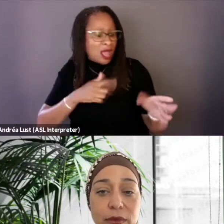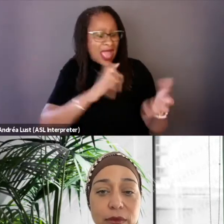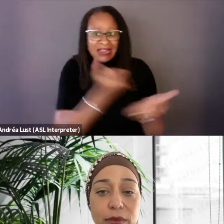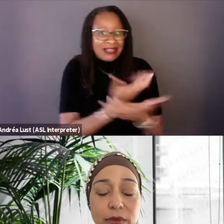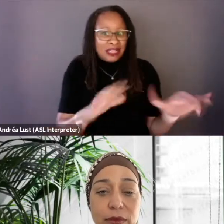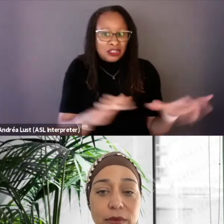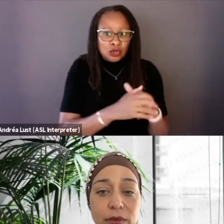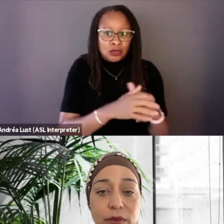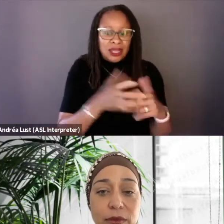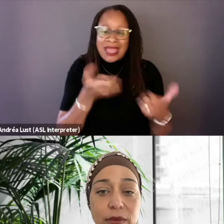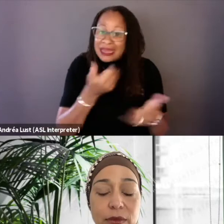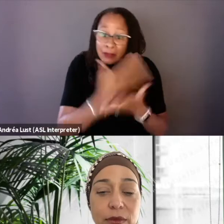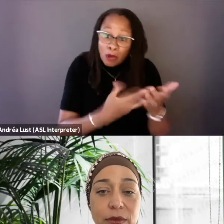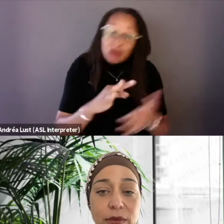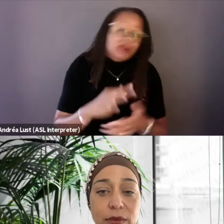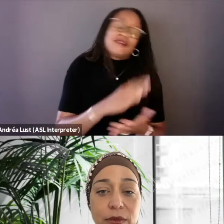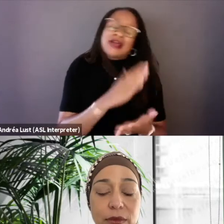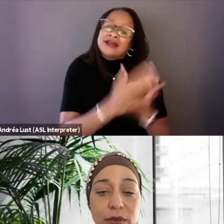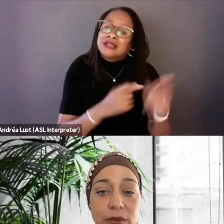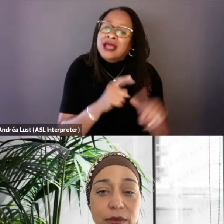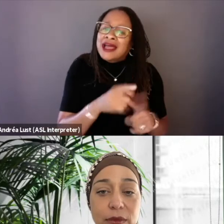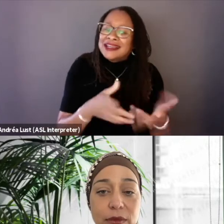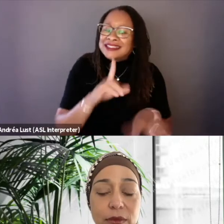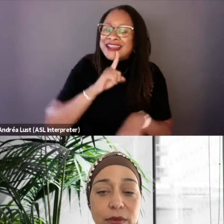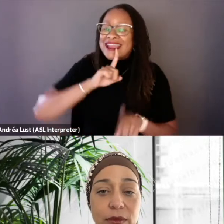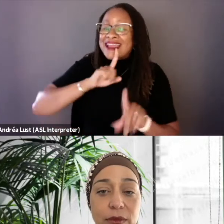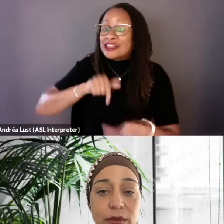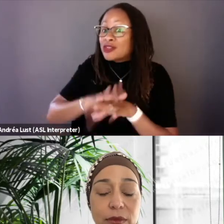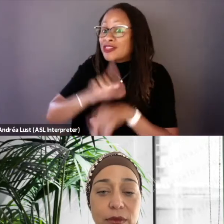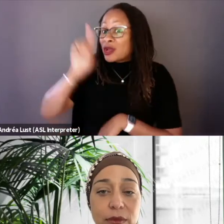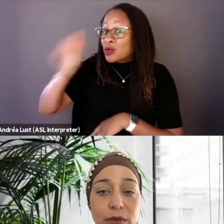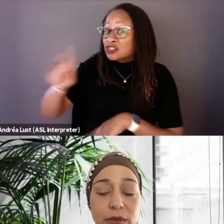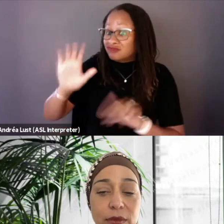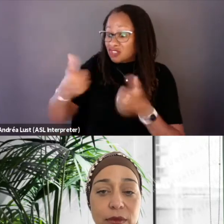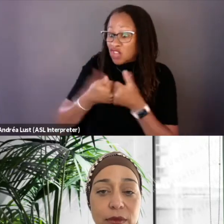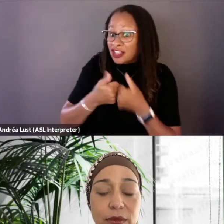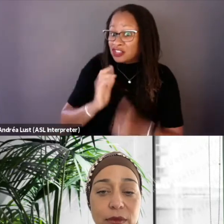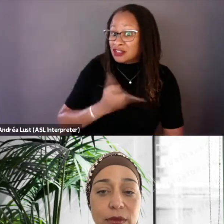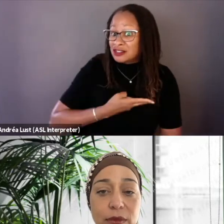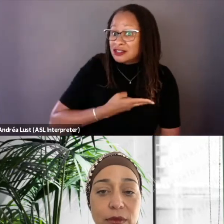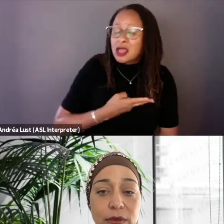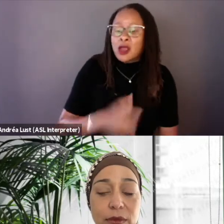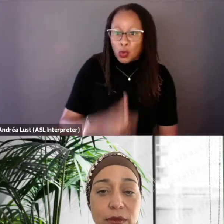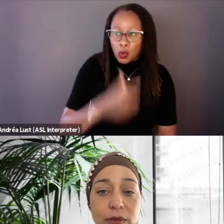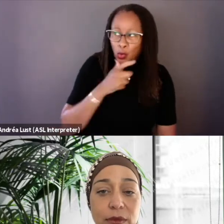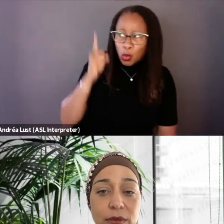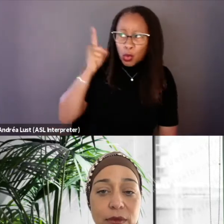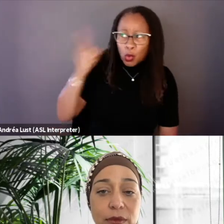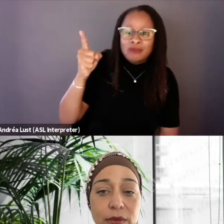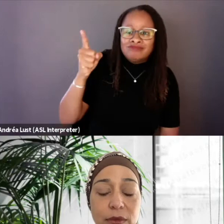any part of an episode, is it asking that question? Is it challenging us on who gets to be a person?